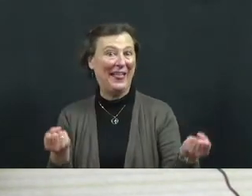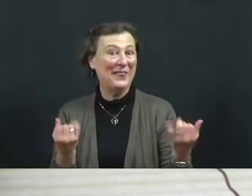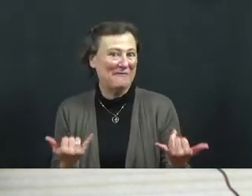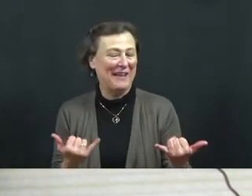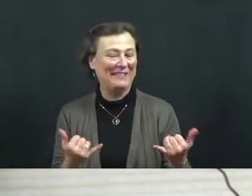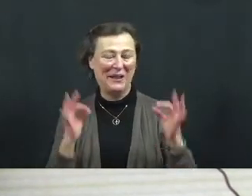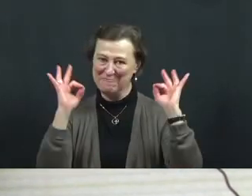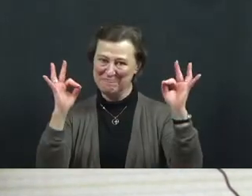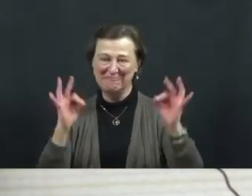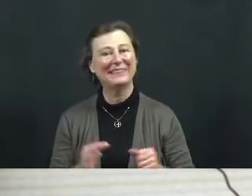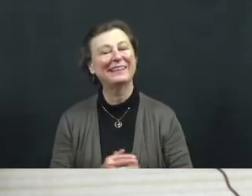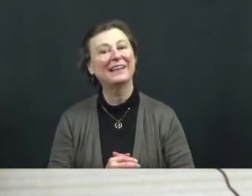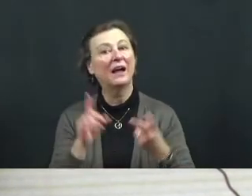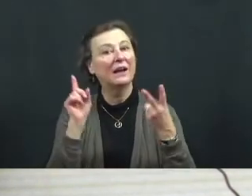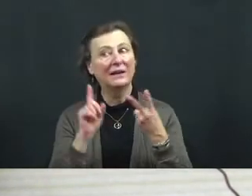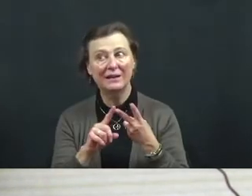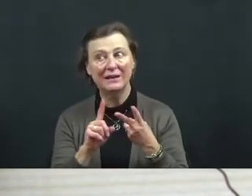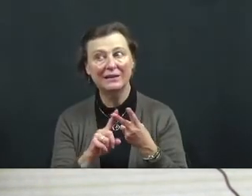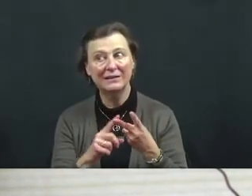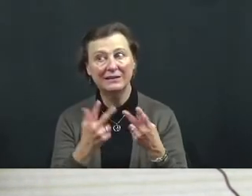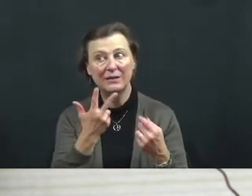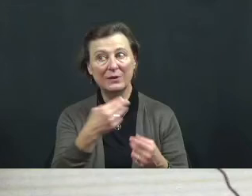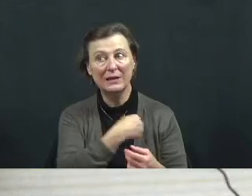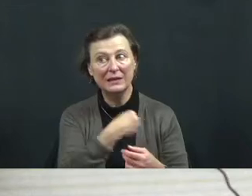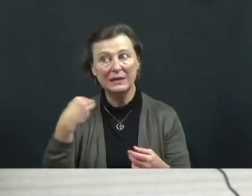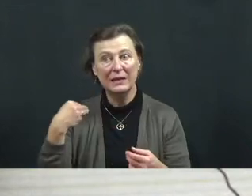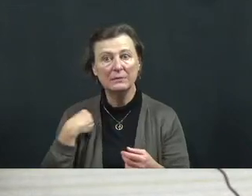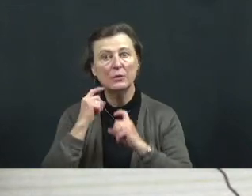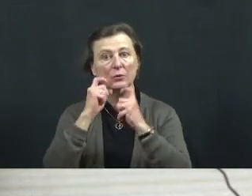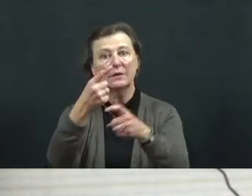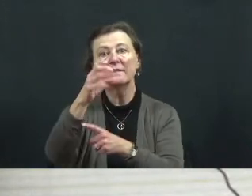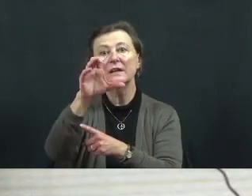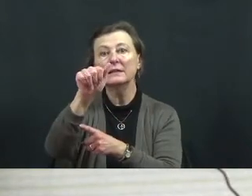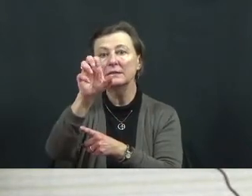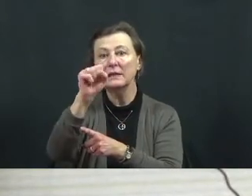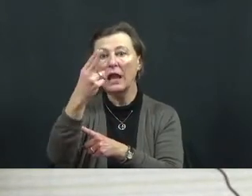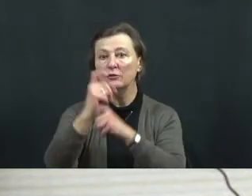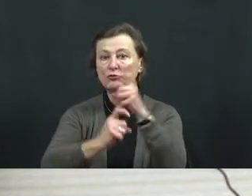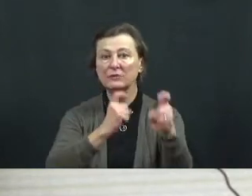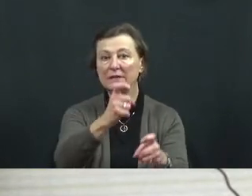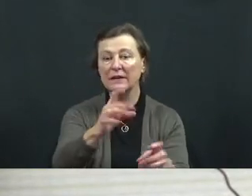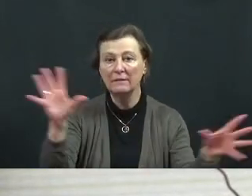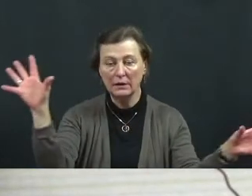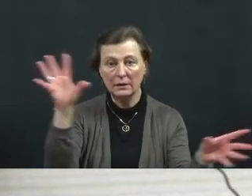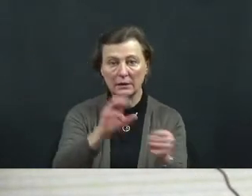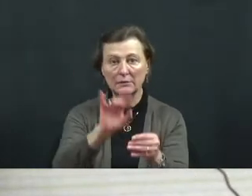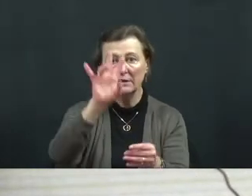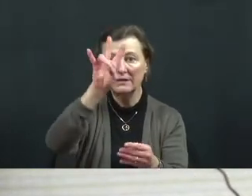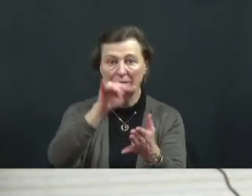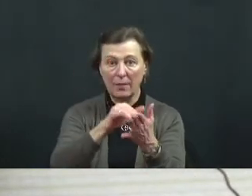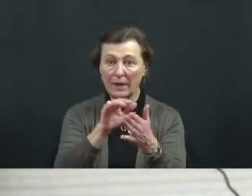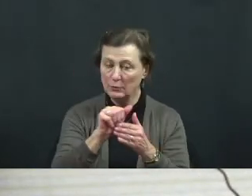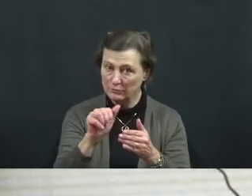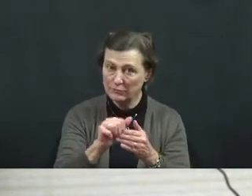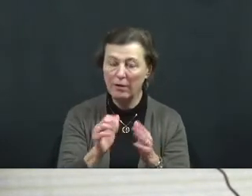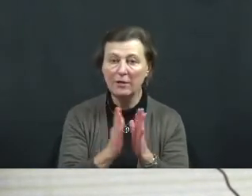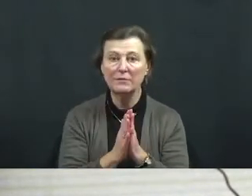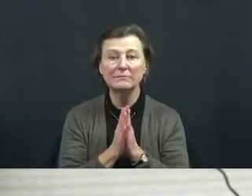Also, three members are making cash gifts with a total of seven thousand dollars.